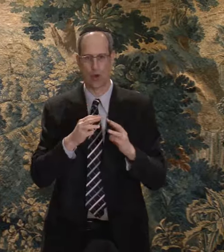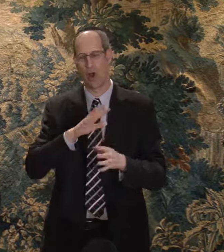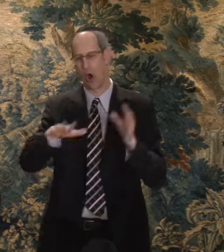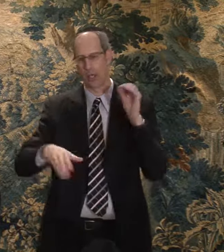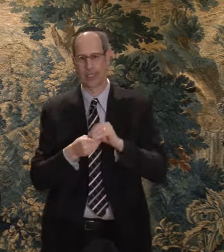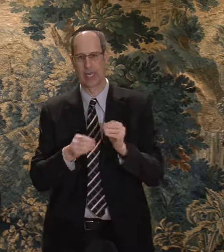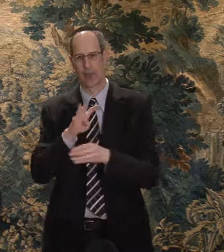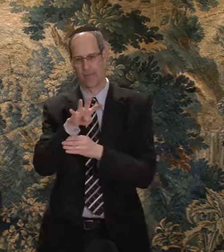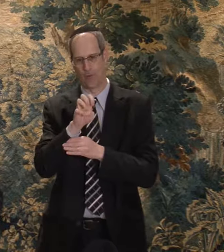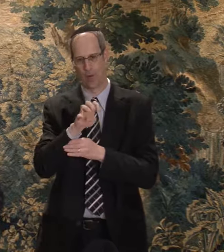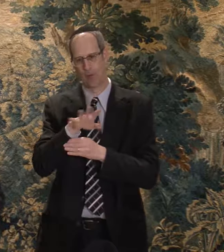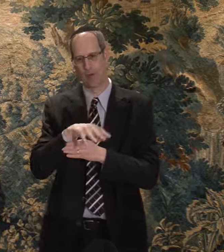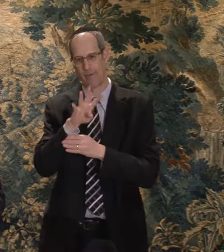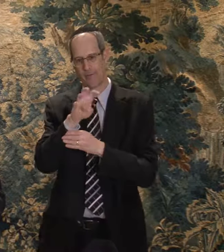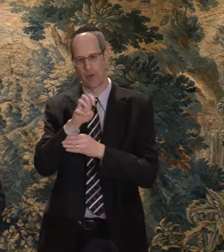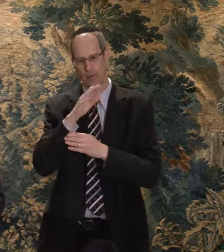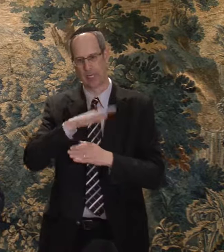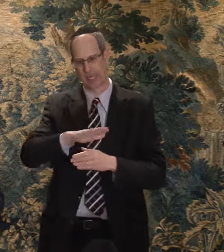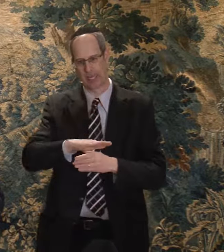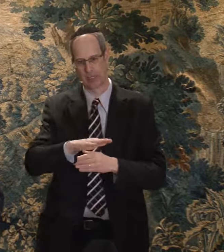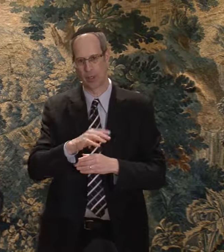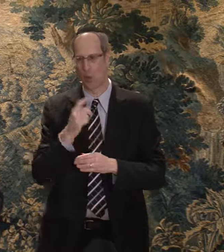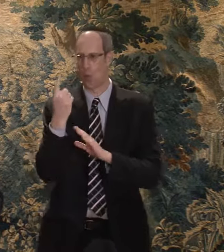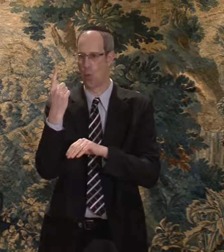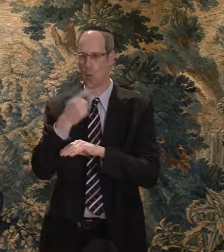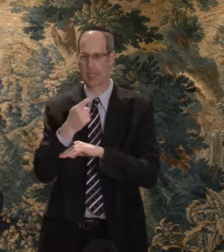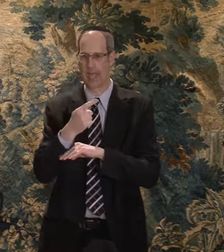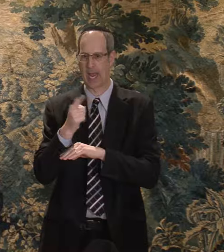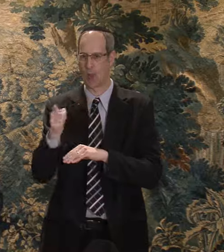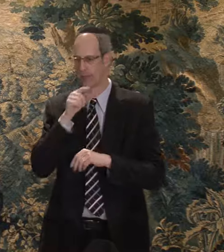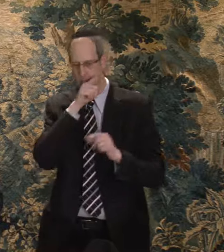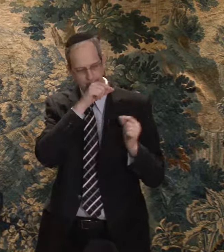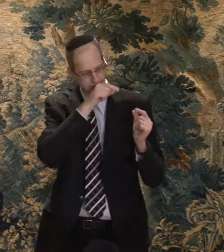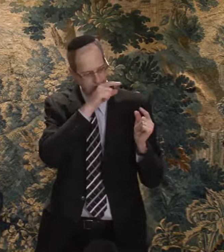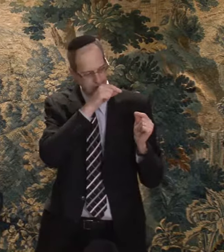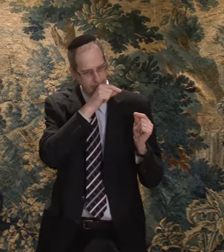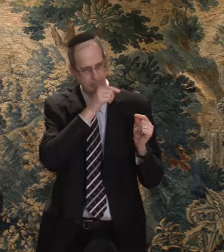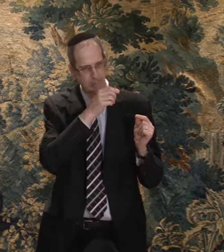and one day somebody snitched on the river and went to the authorities and